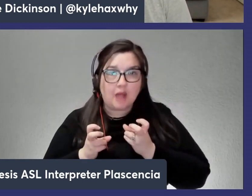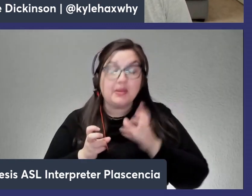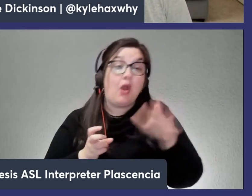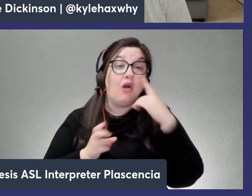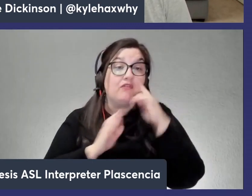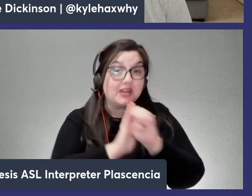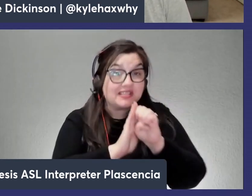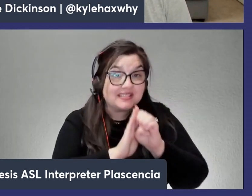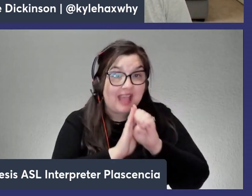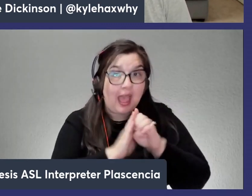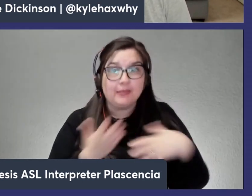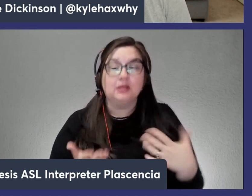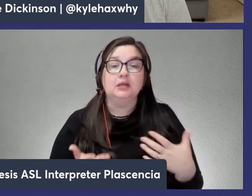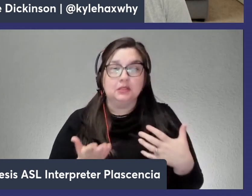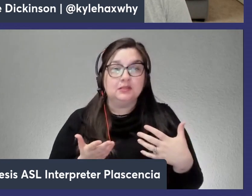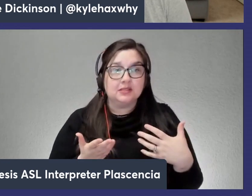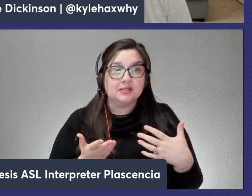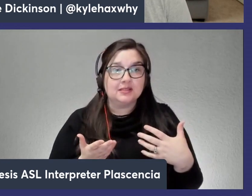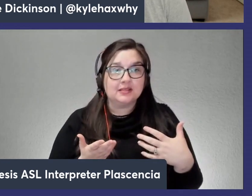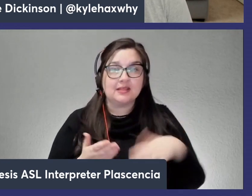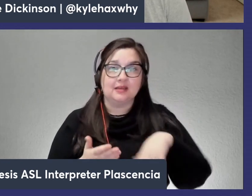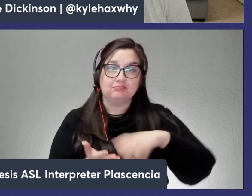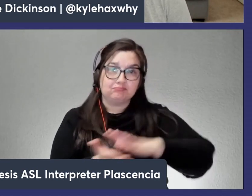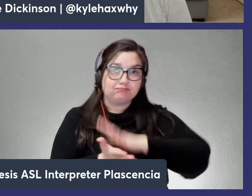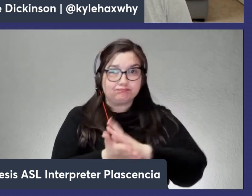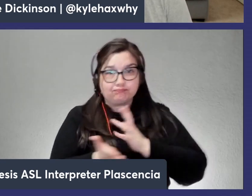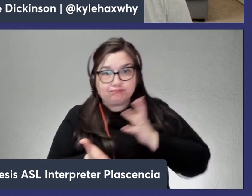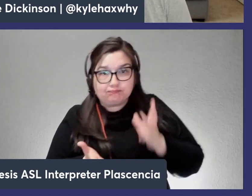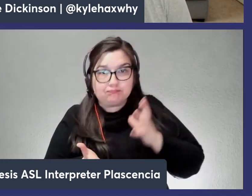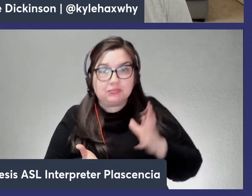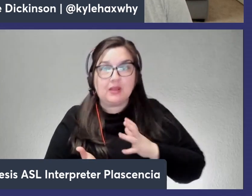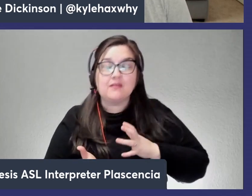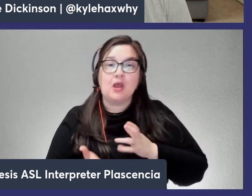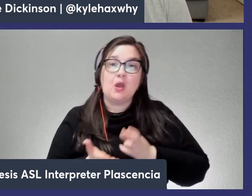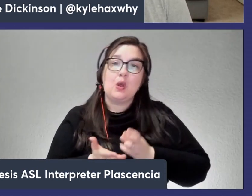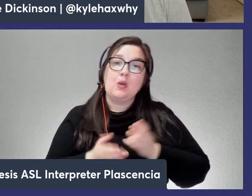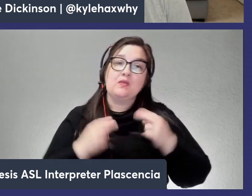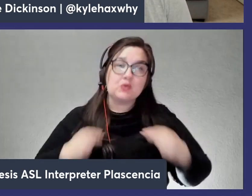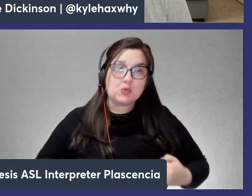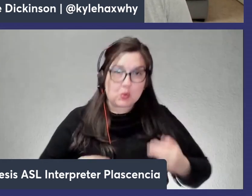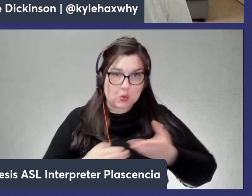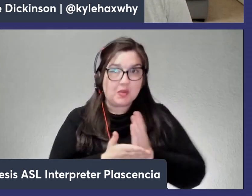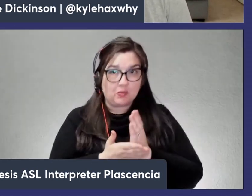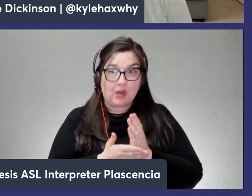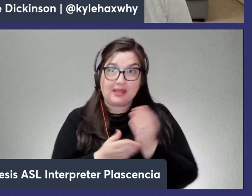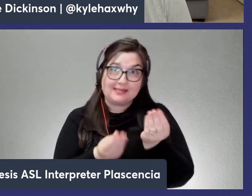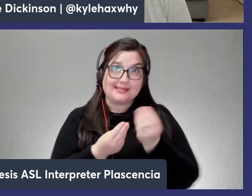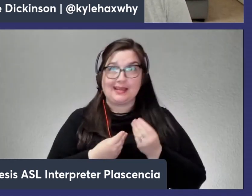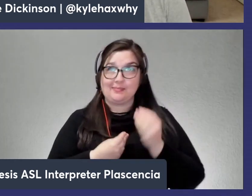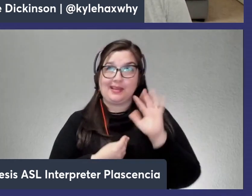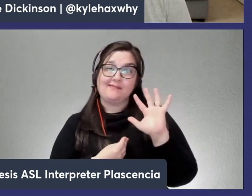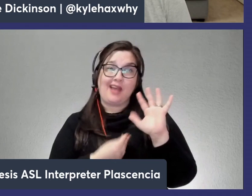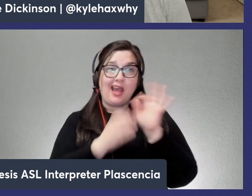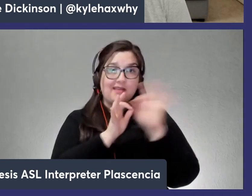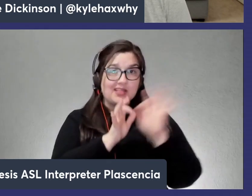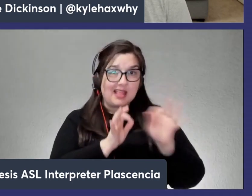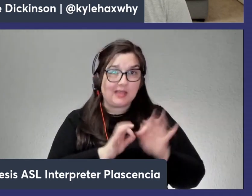start with English, and if you can give me five different languages, I can do a kickoff of translation in those five different languages,